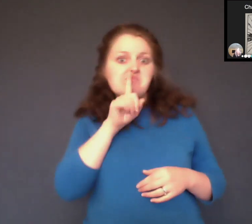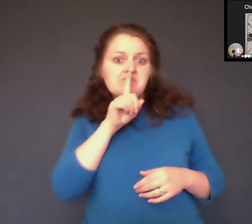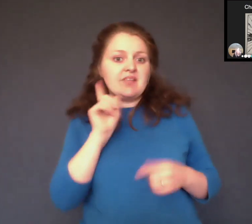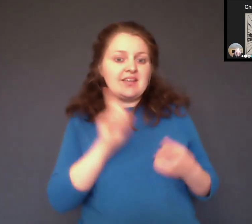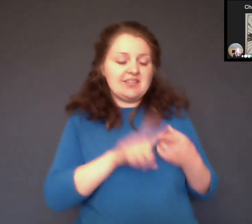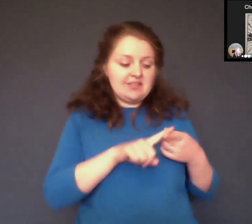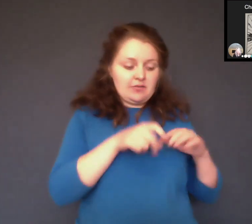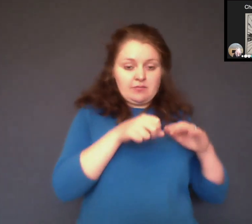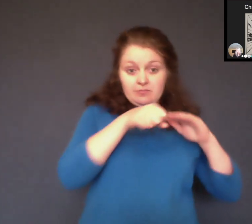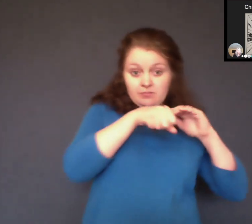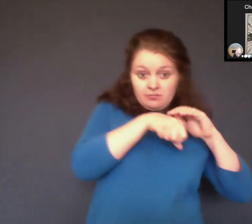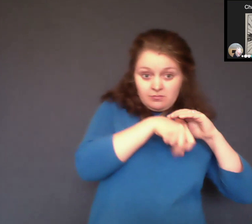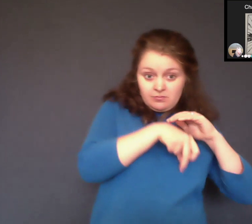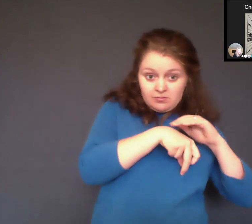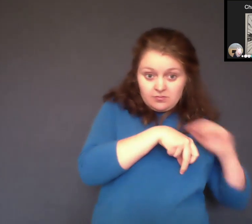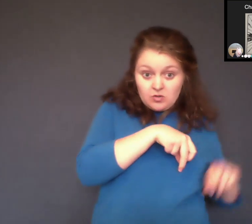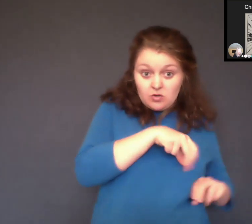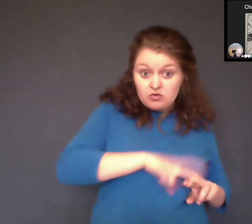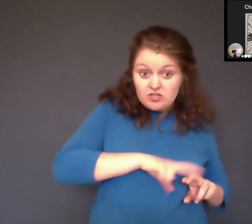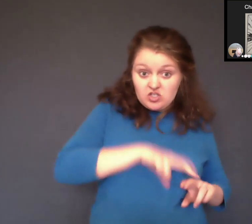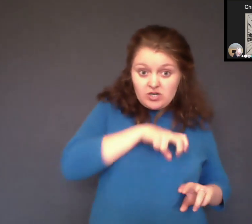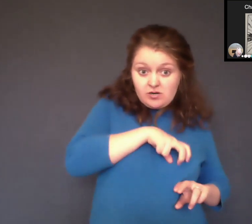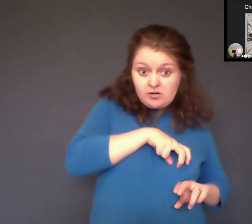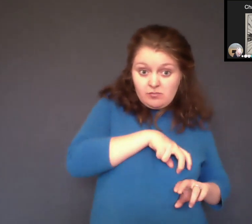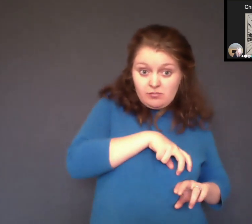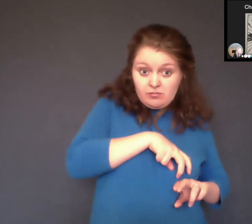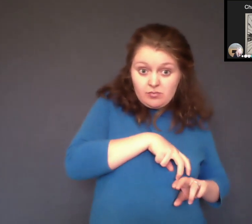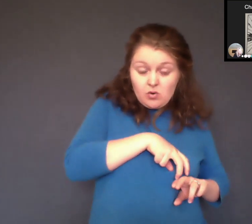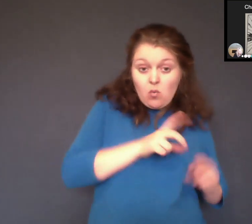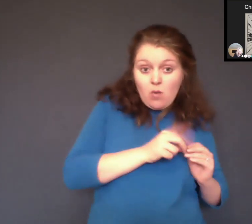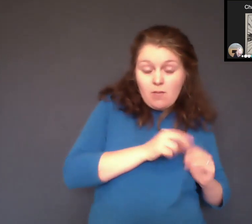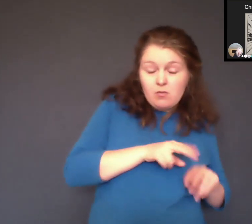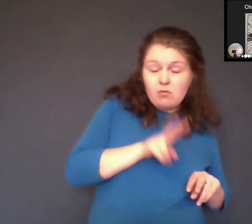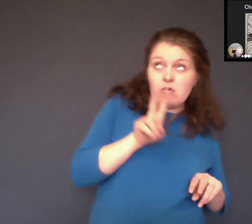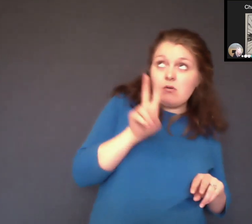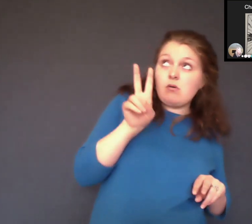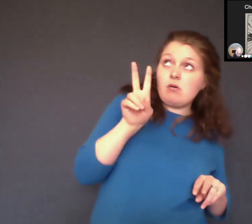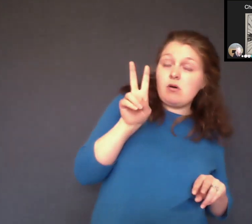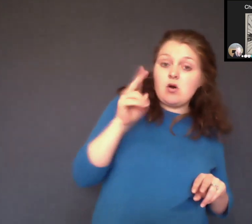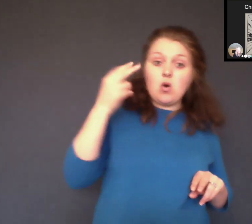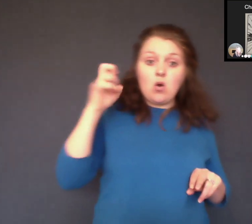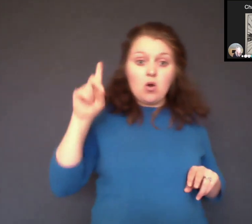onto the chair on the landing only then as harvey took one last look up at the attic did hood speak